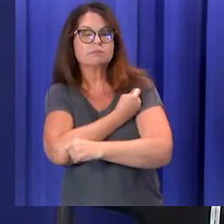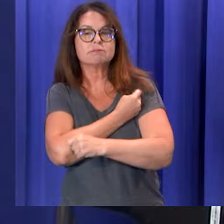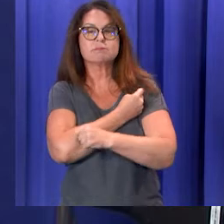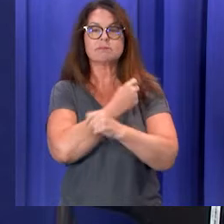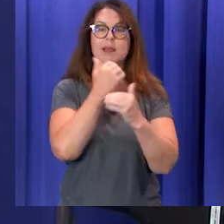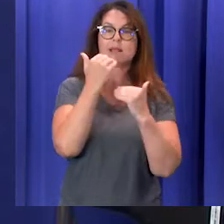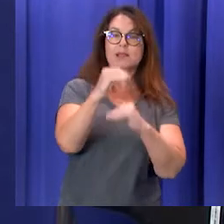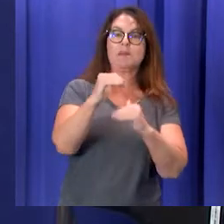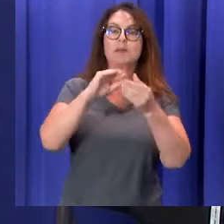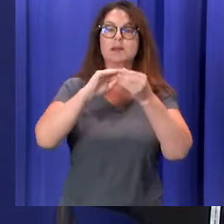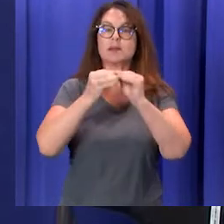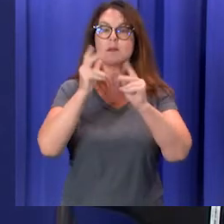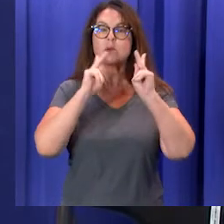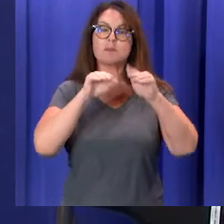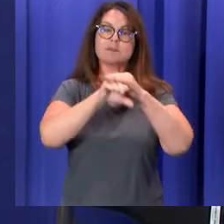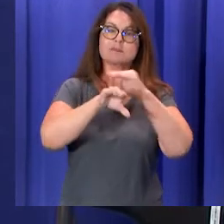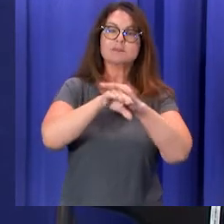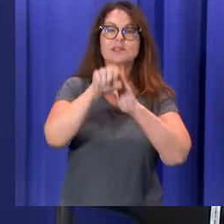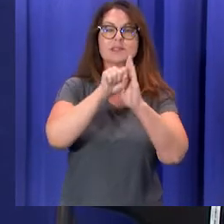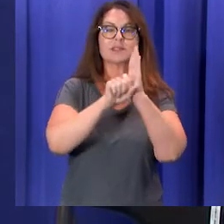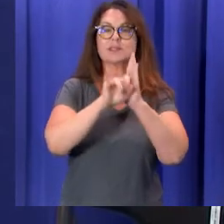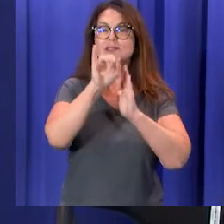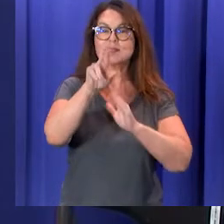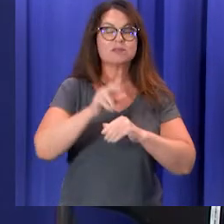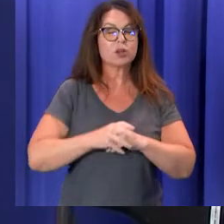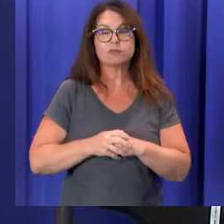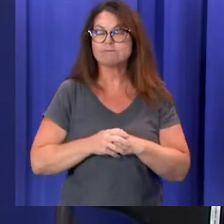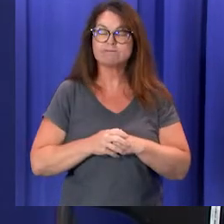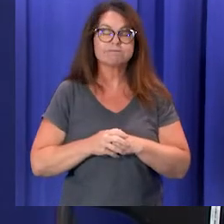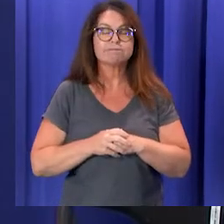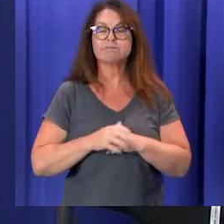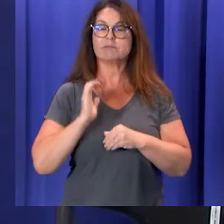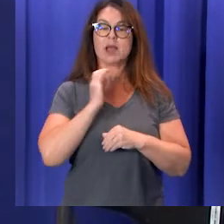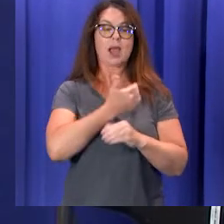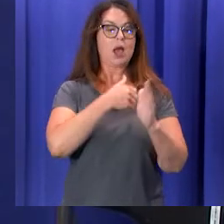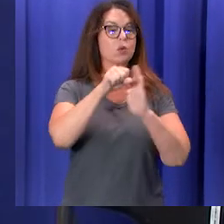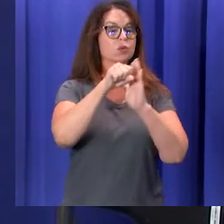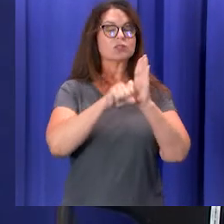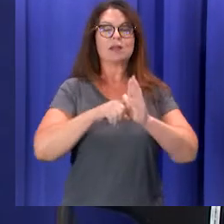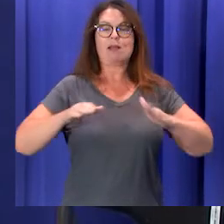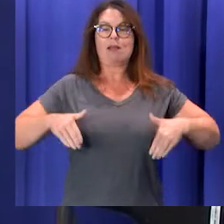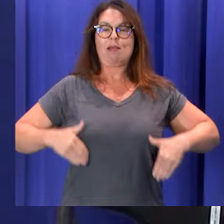Our state has not reached a level of vaccinations that creates herd immunity.